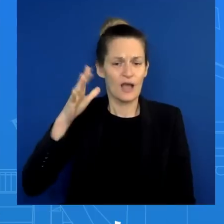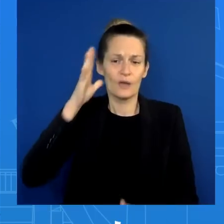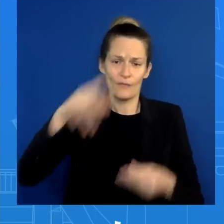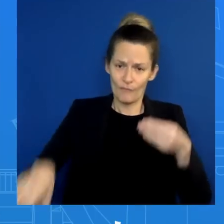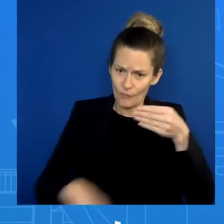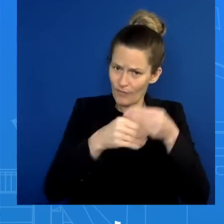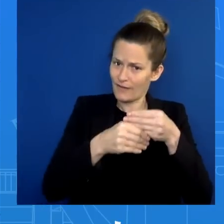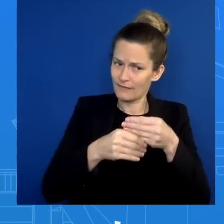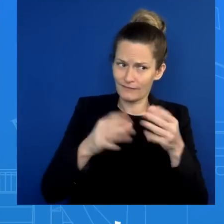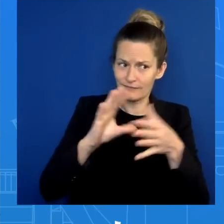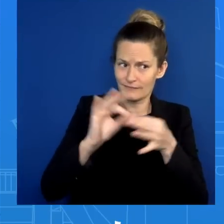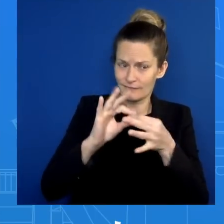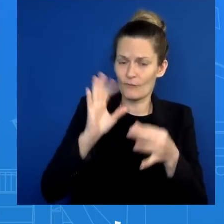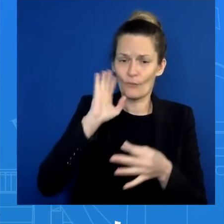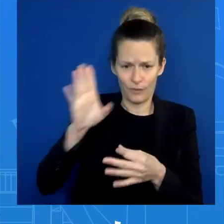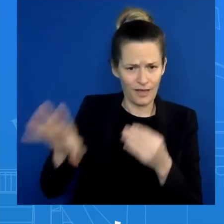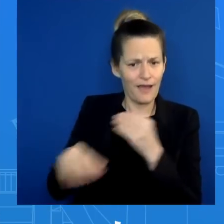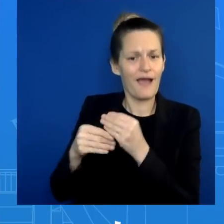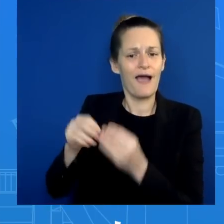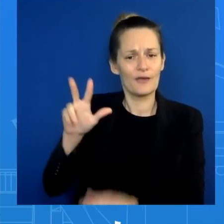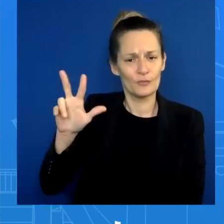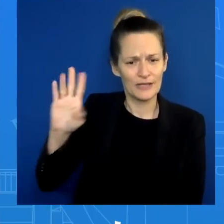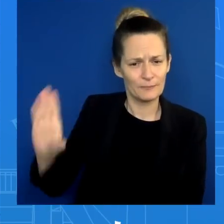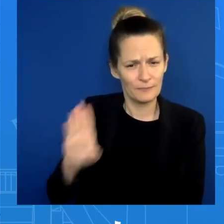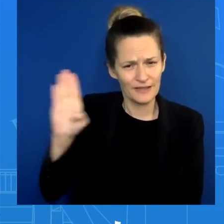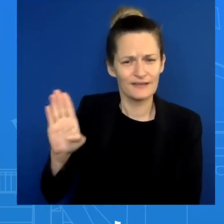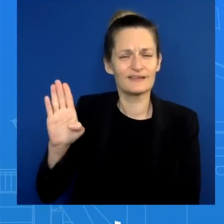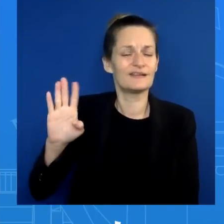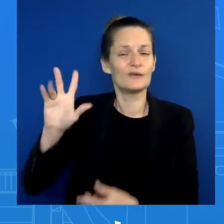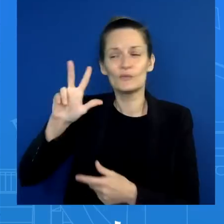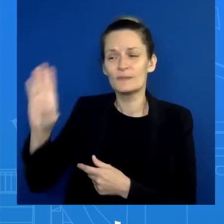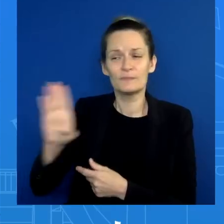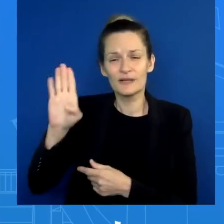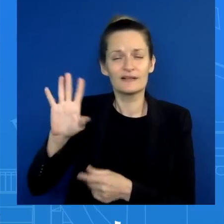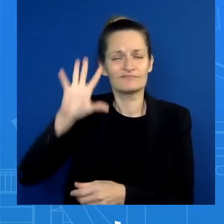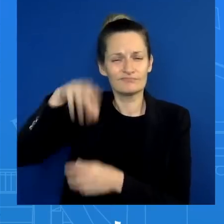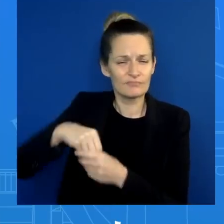a particularly significant Independence Day this week and shared his admiration